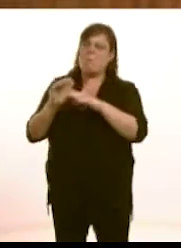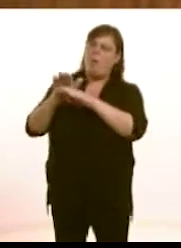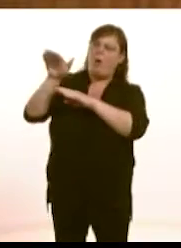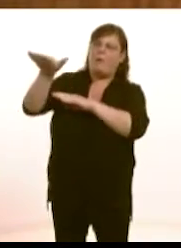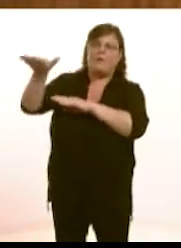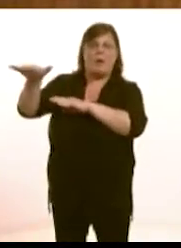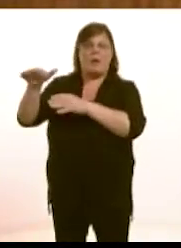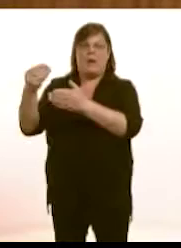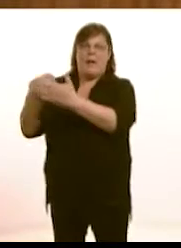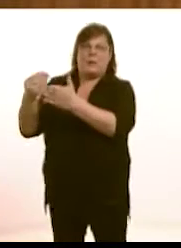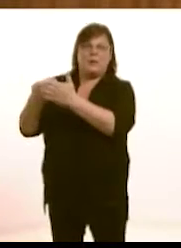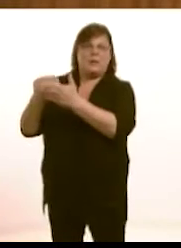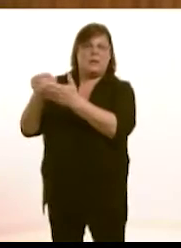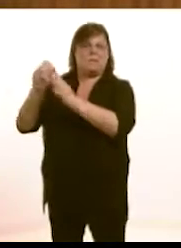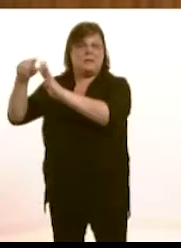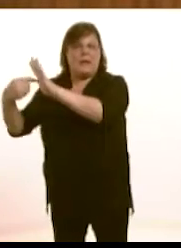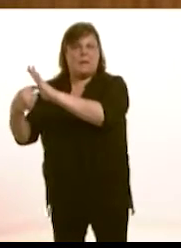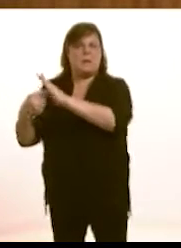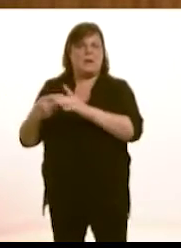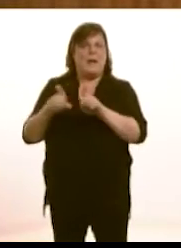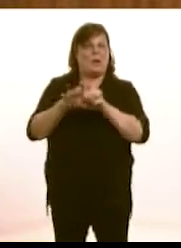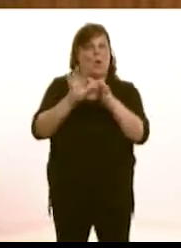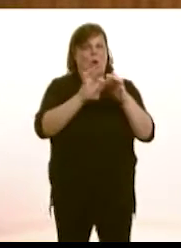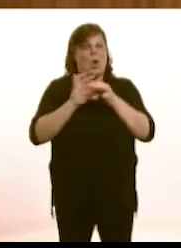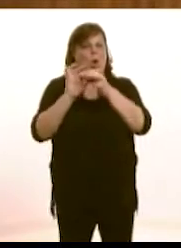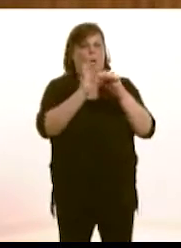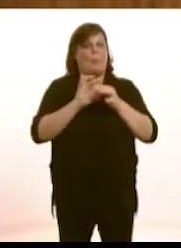Co-operative housing schemes, I believe, are certainly models that can be explored fully